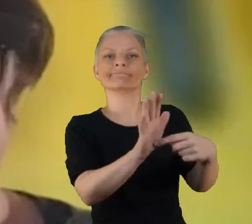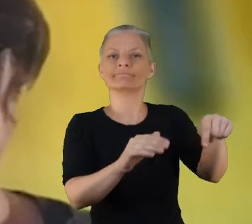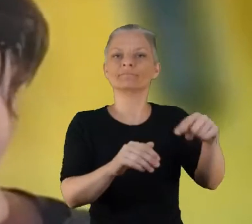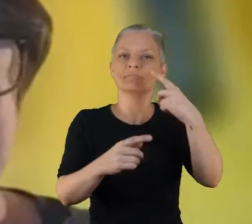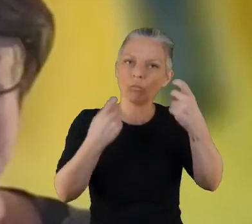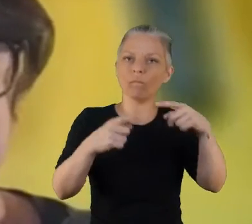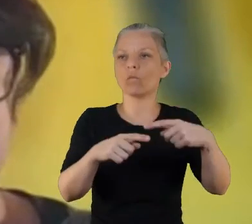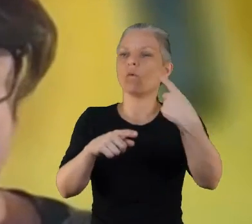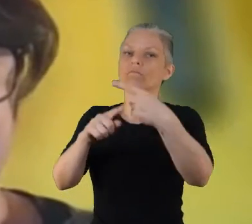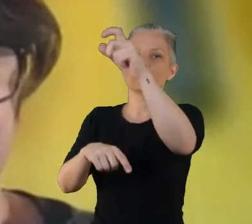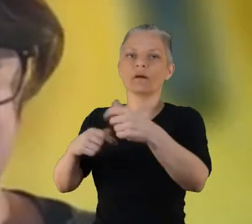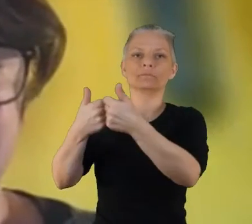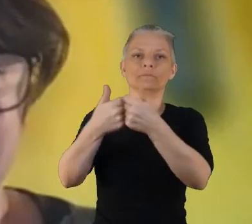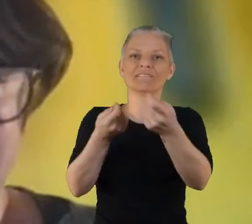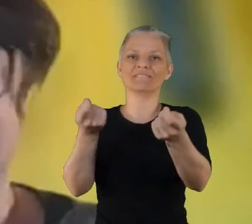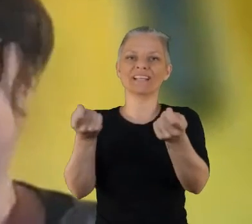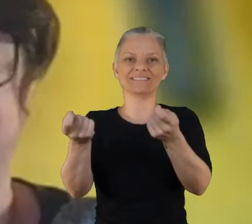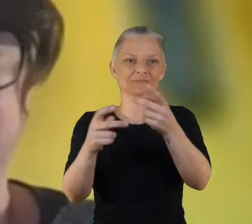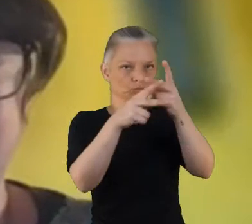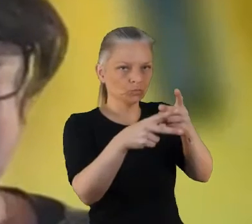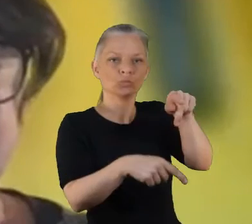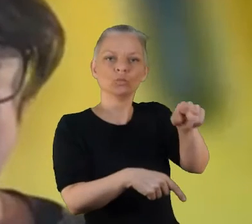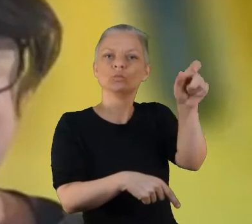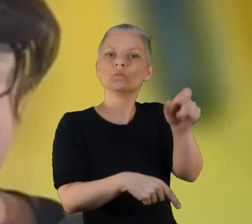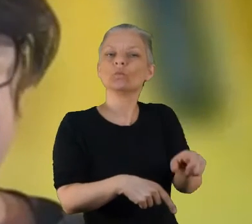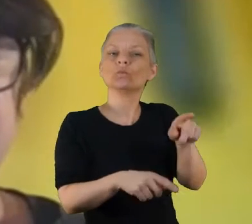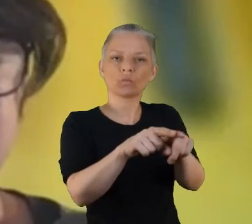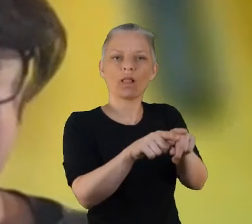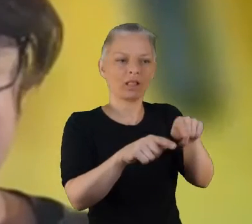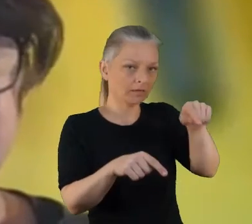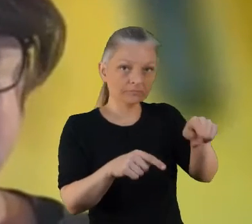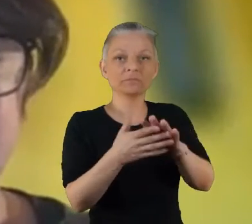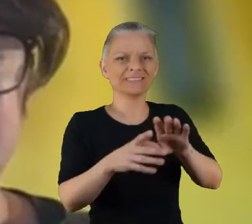I guess another one would be for you as a peer facilitator to be looking after yourself as well.